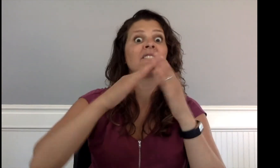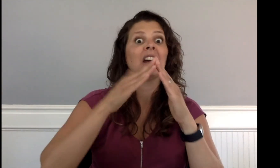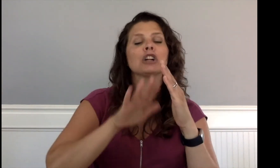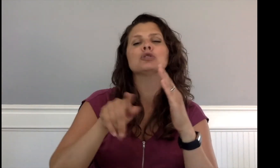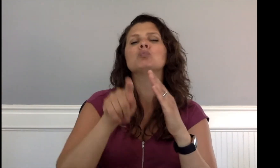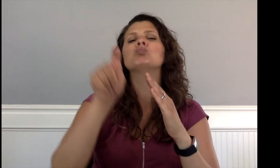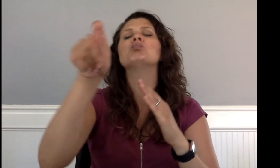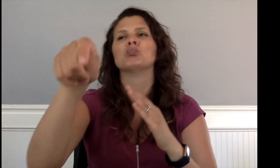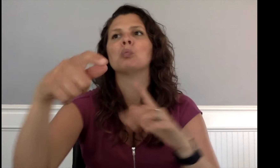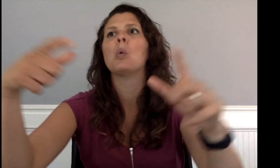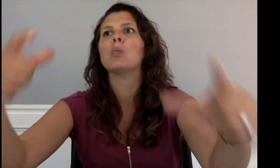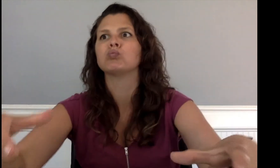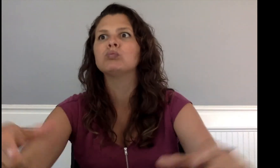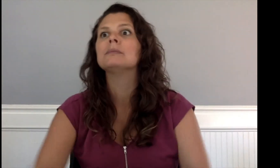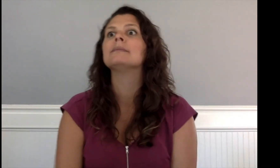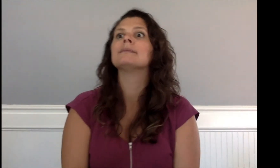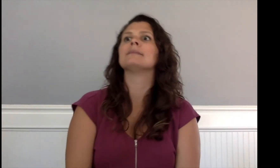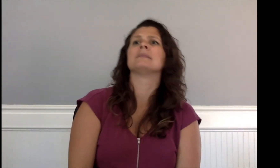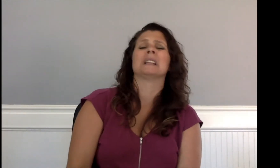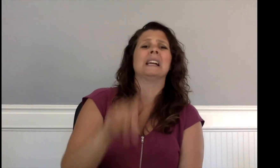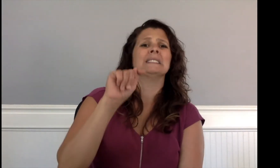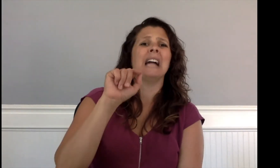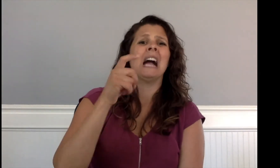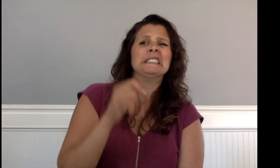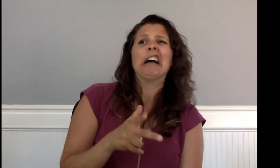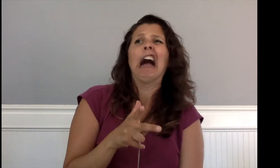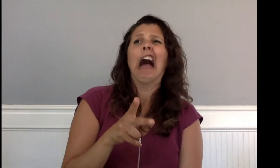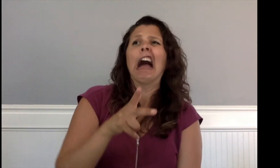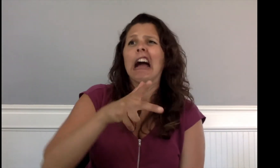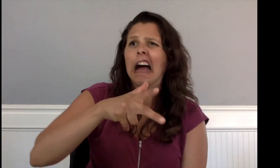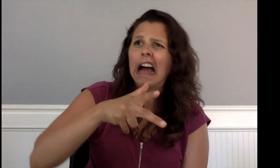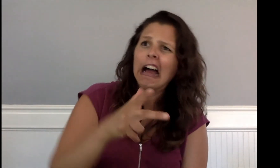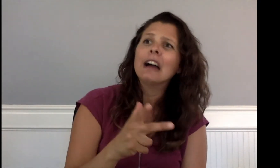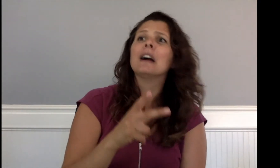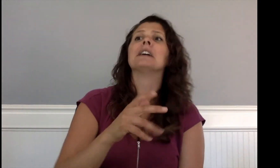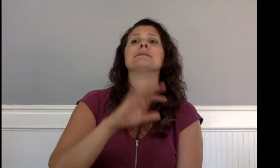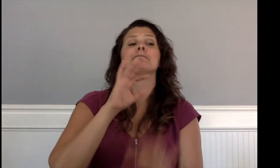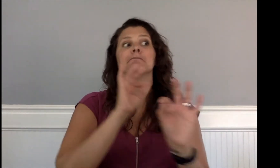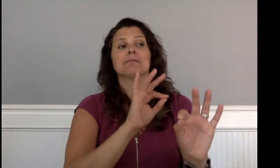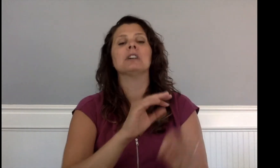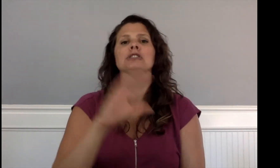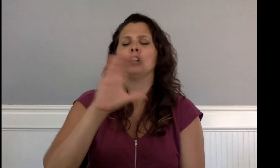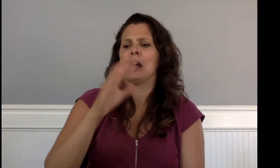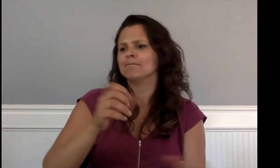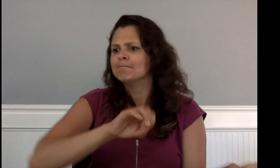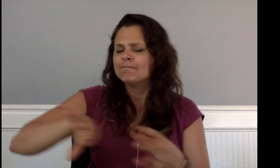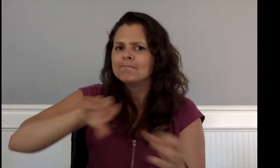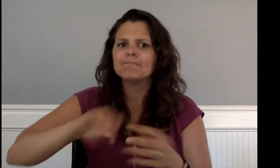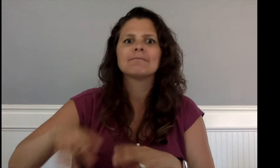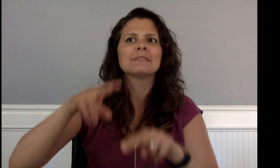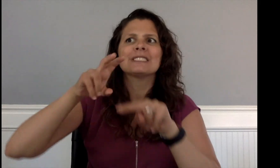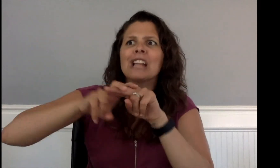village. As Herman's taxi rattled away Charlie set up